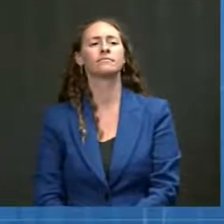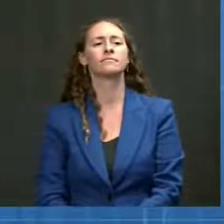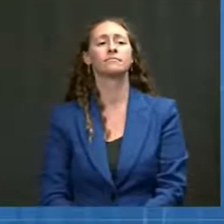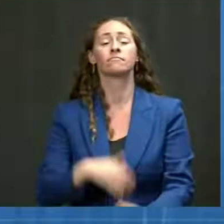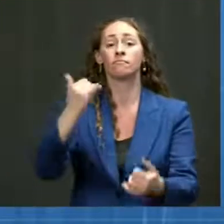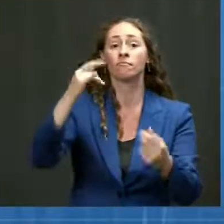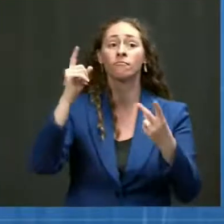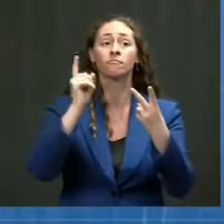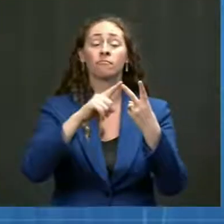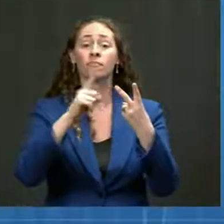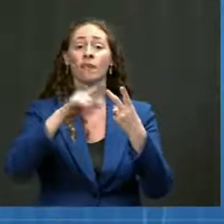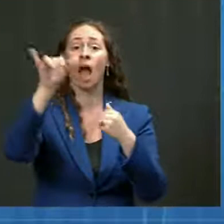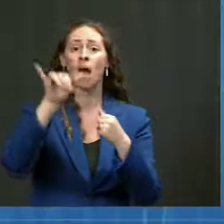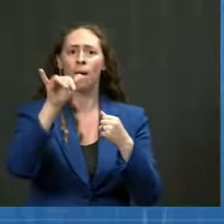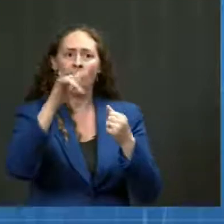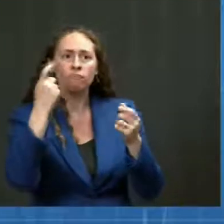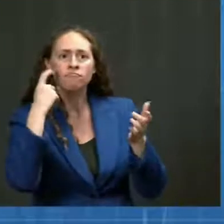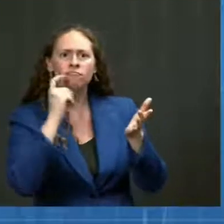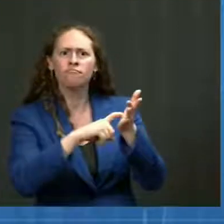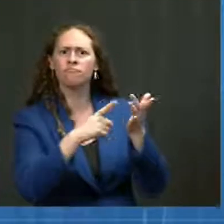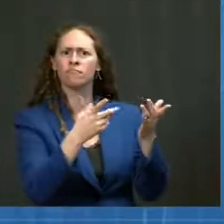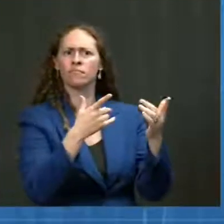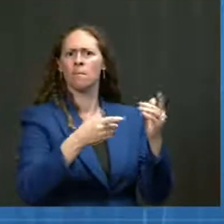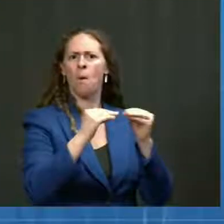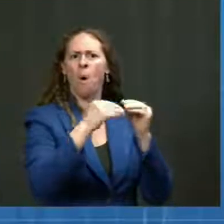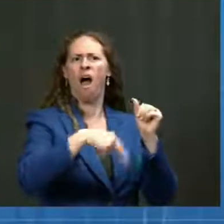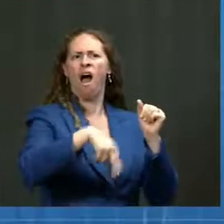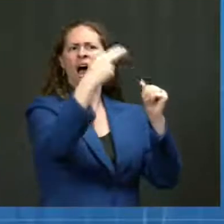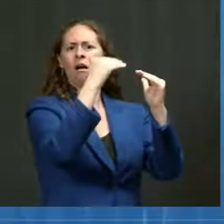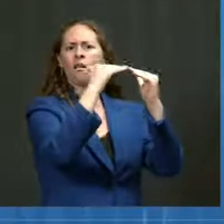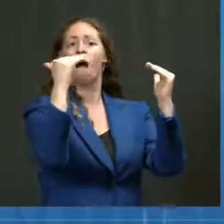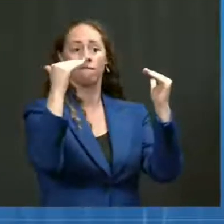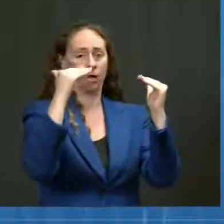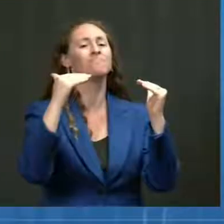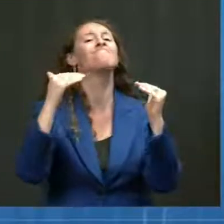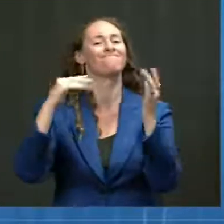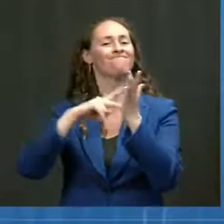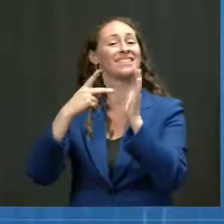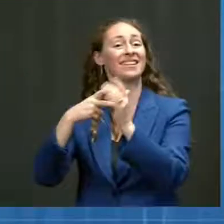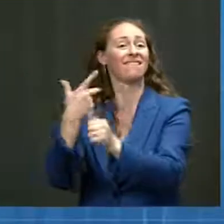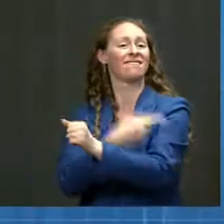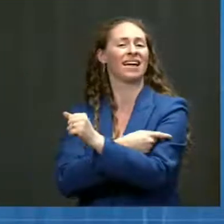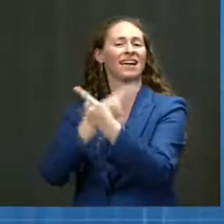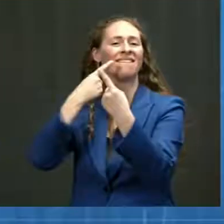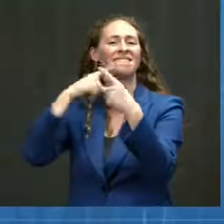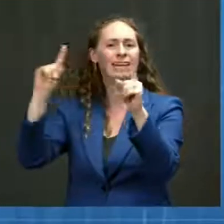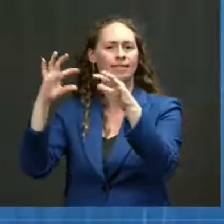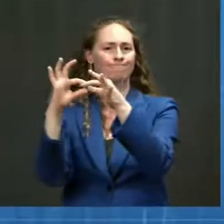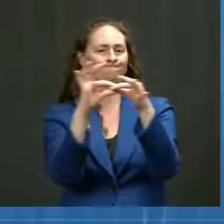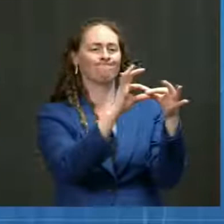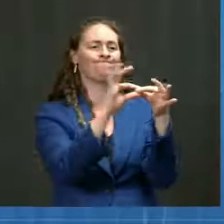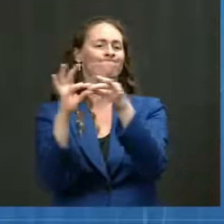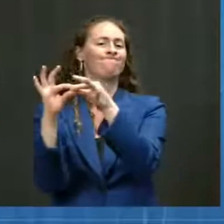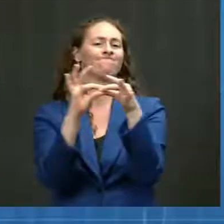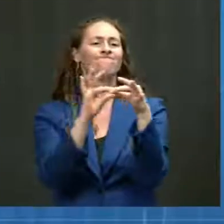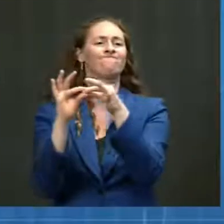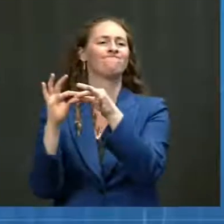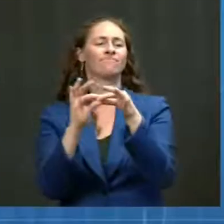NEXT CONCEPT, HIGHER LEVELS OF ANTIBODY ARE ASSOCIATED WITH HIGHER LEVELS OF VACCINE